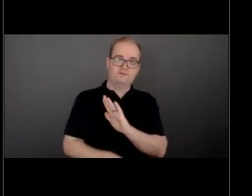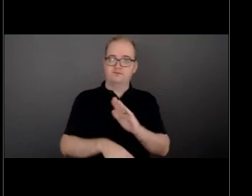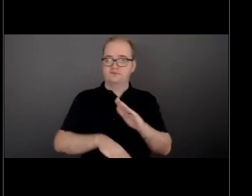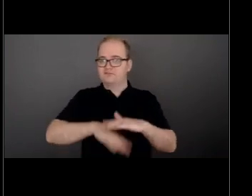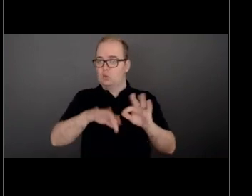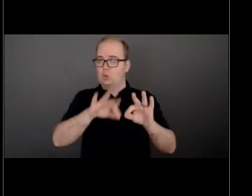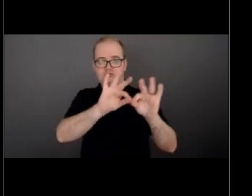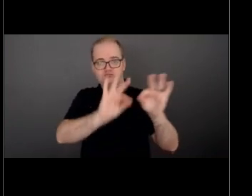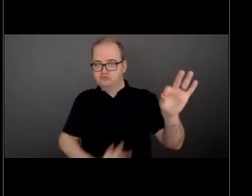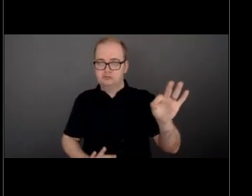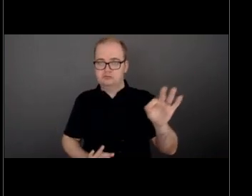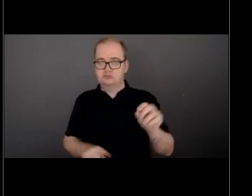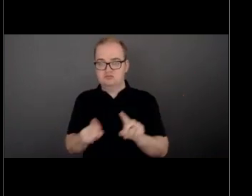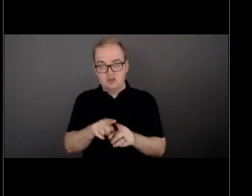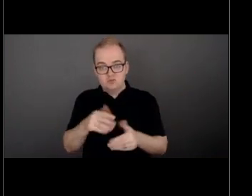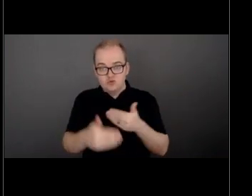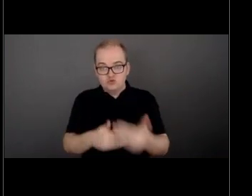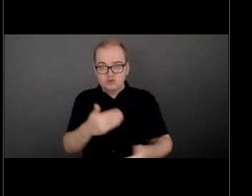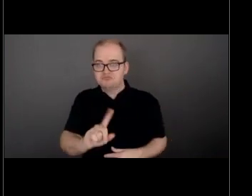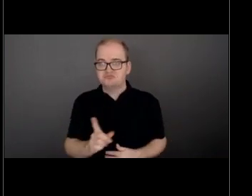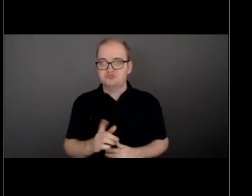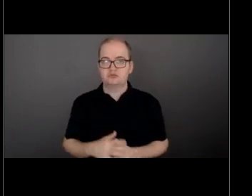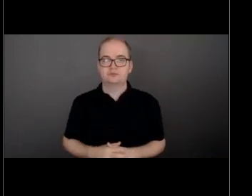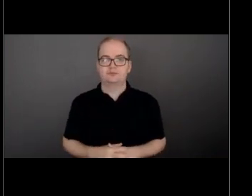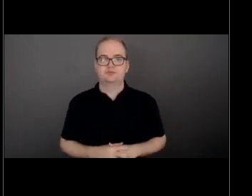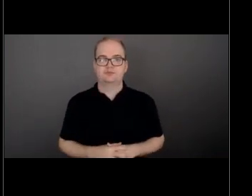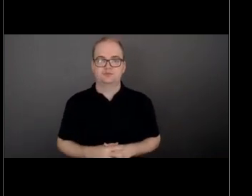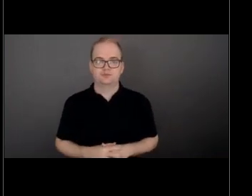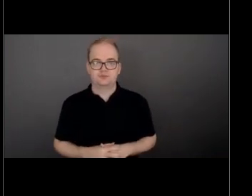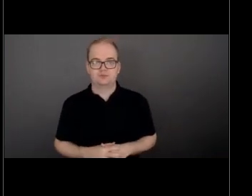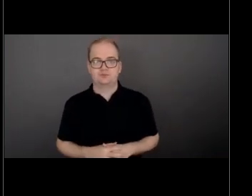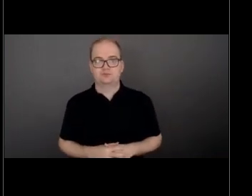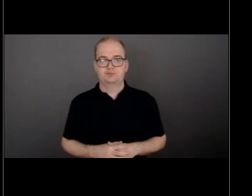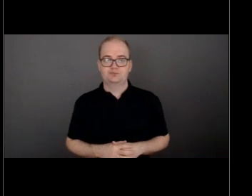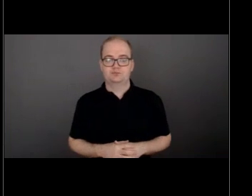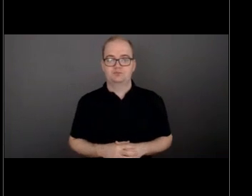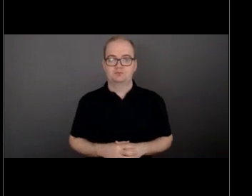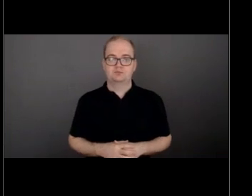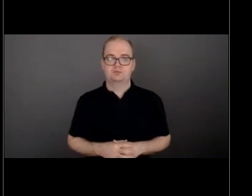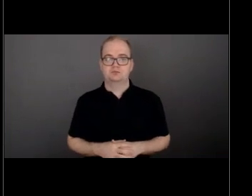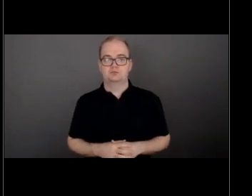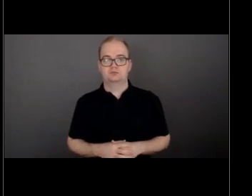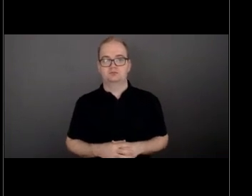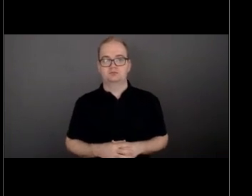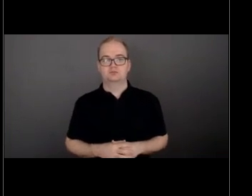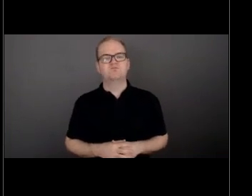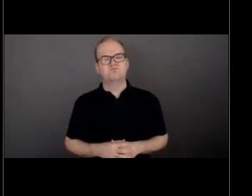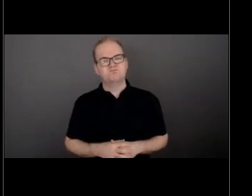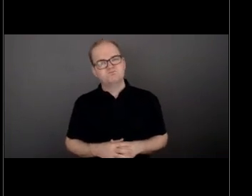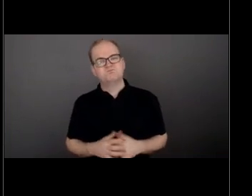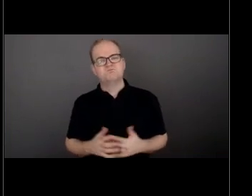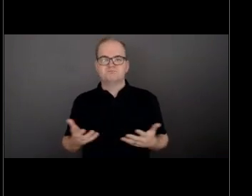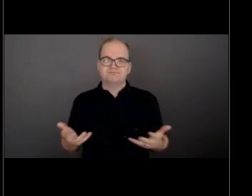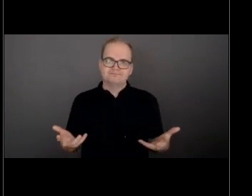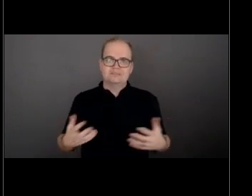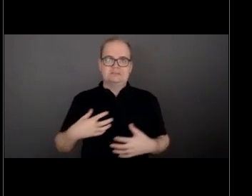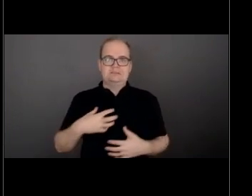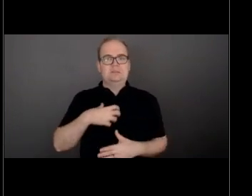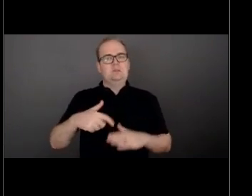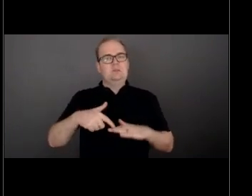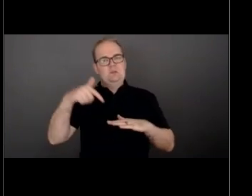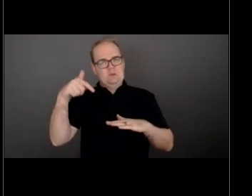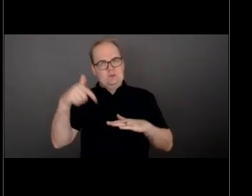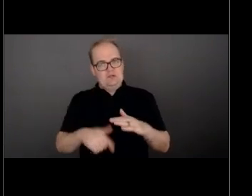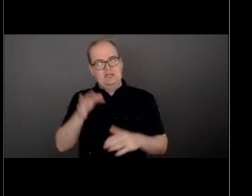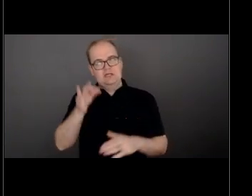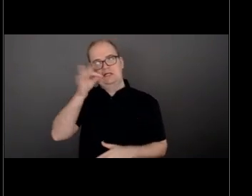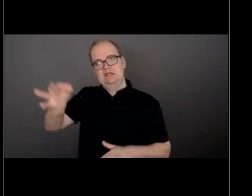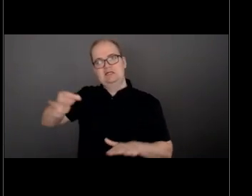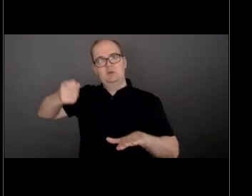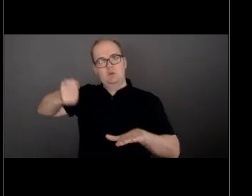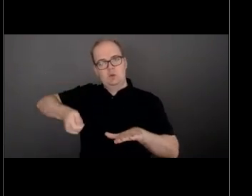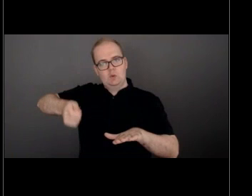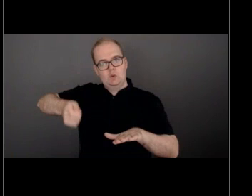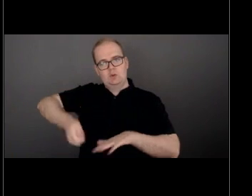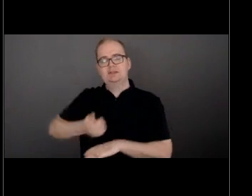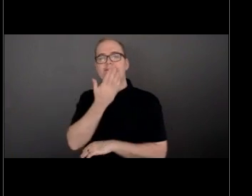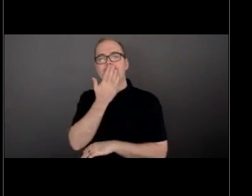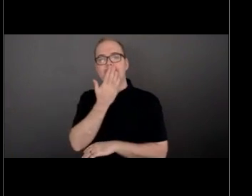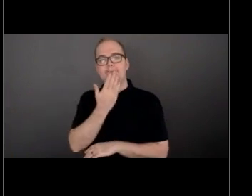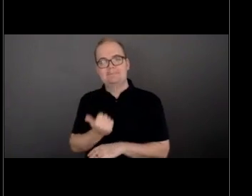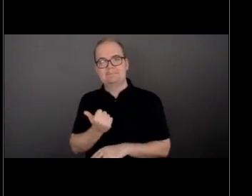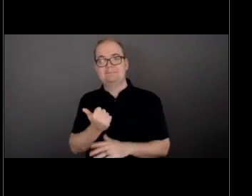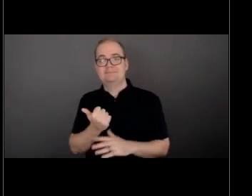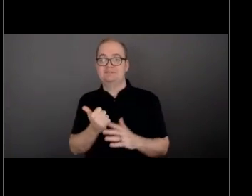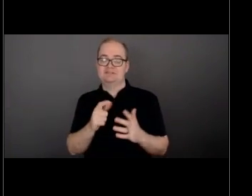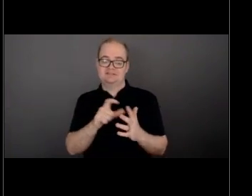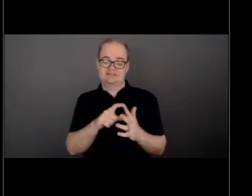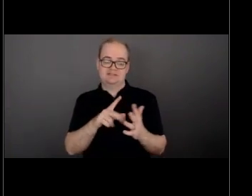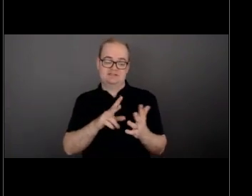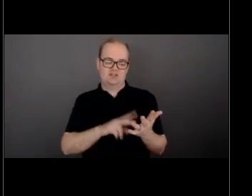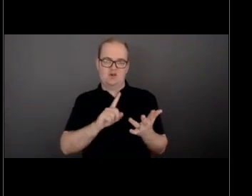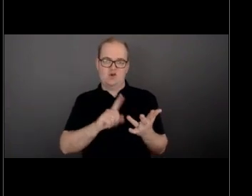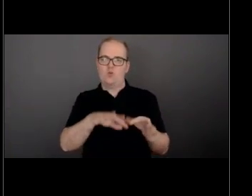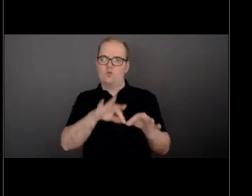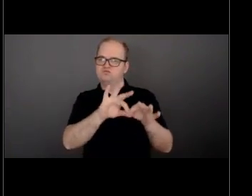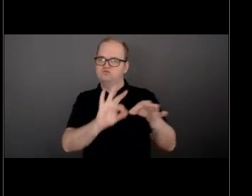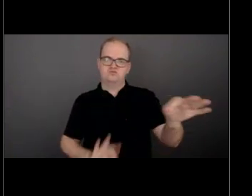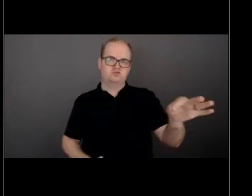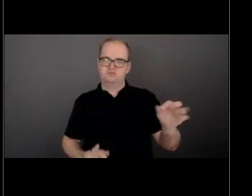So it's a lot more involved to ask the court to remove a DVO than it is to ask to